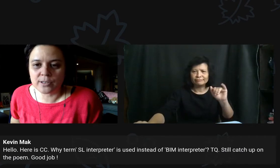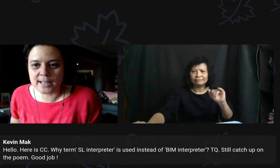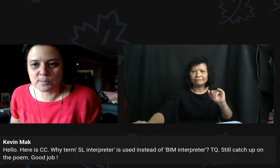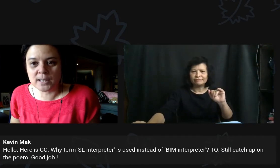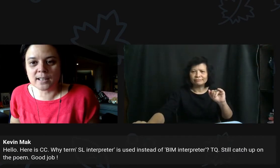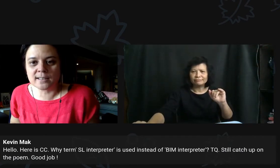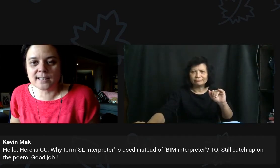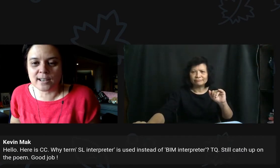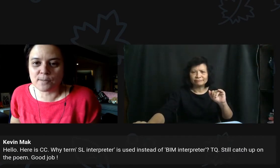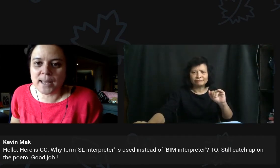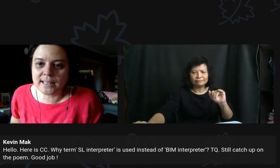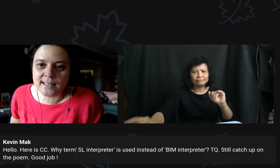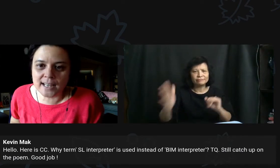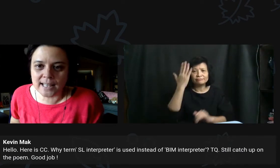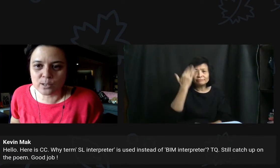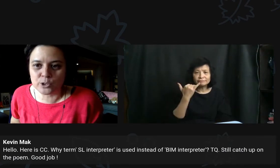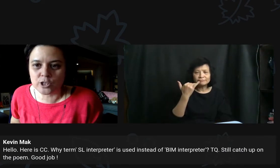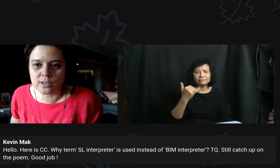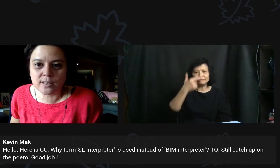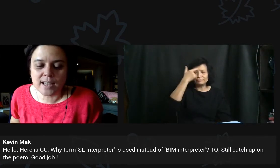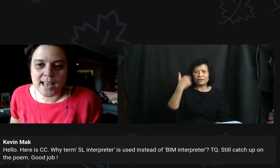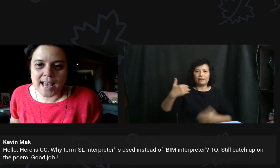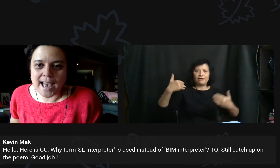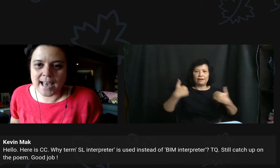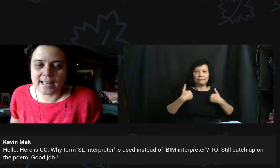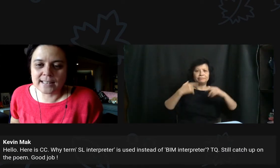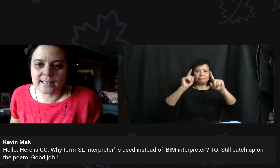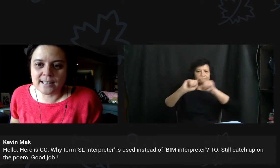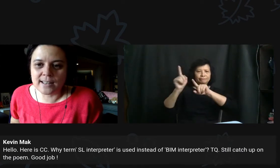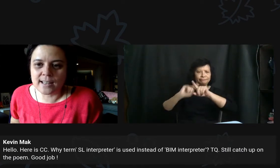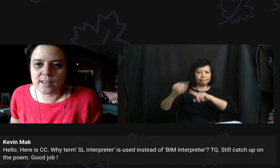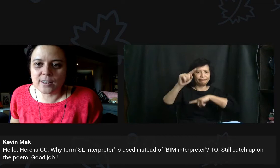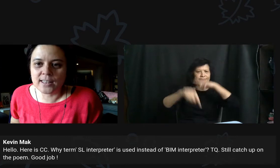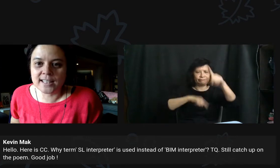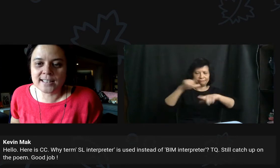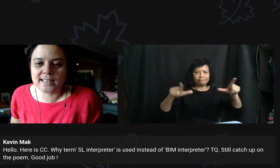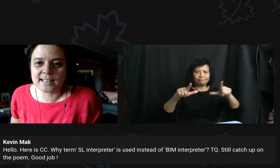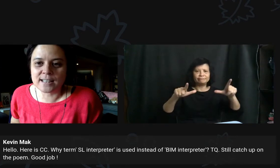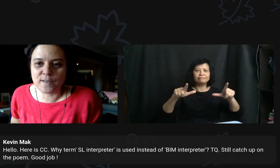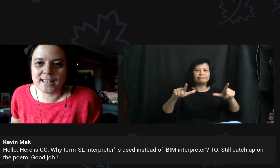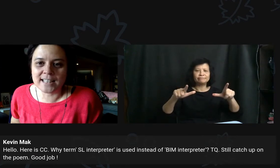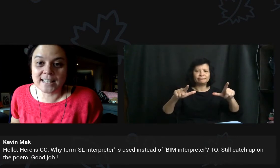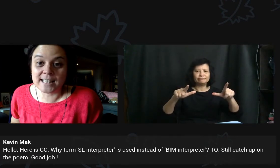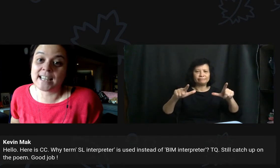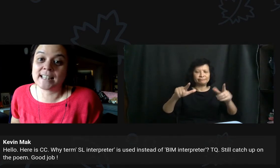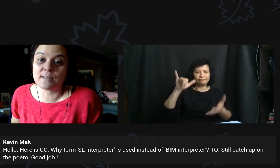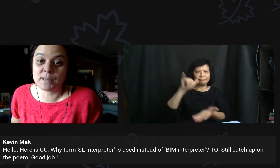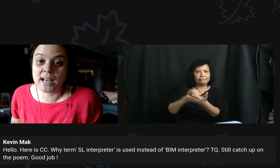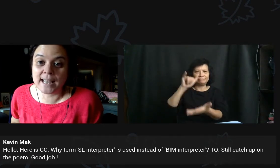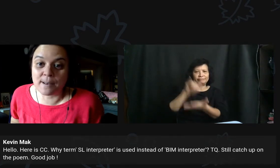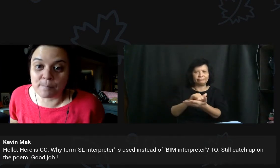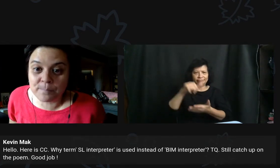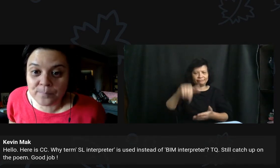That's because there are many sign languages and this event is in BIM.